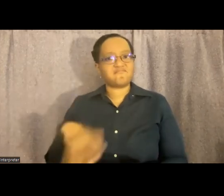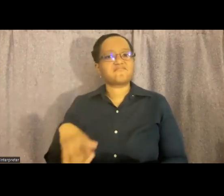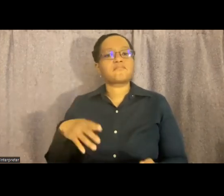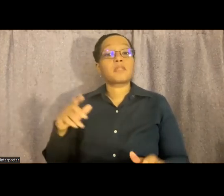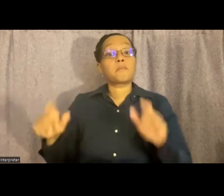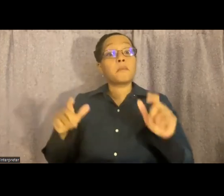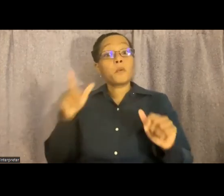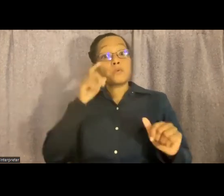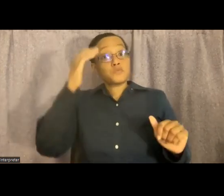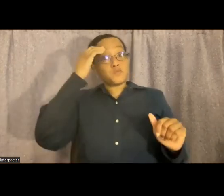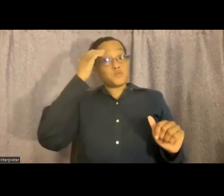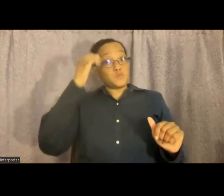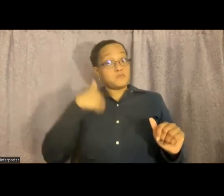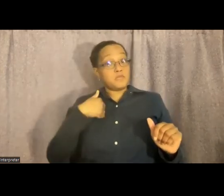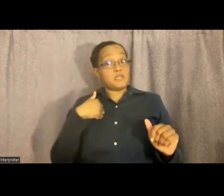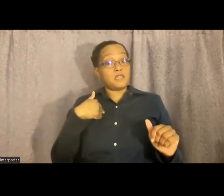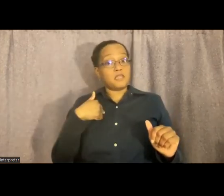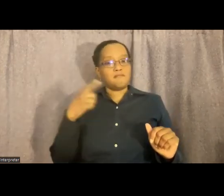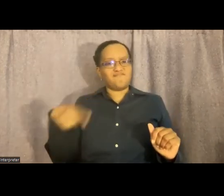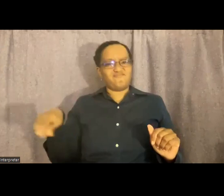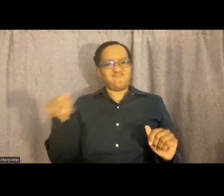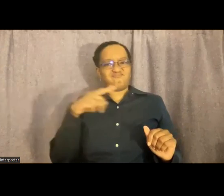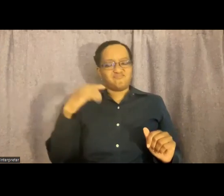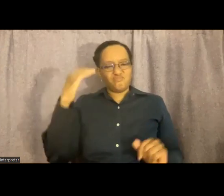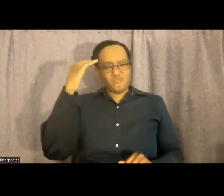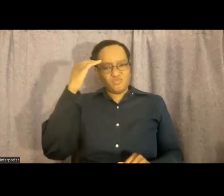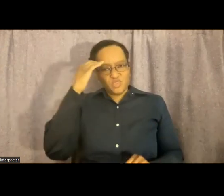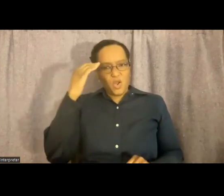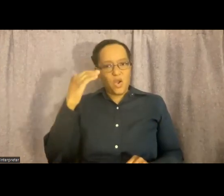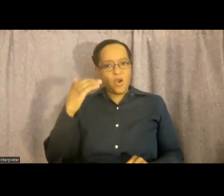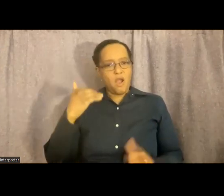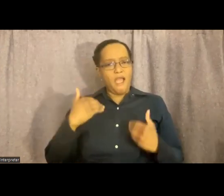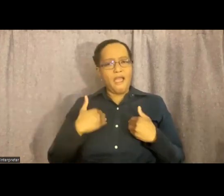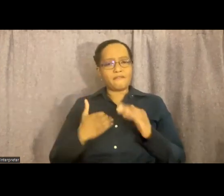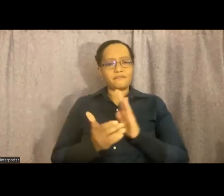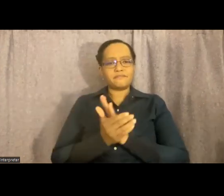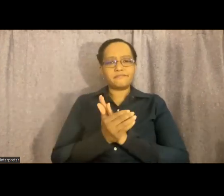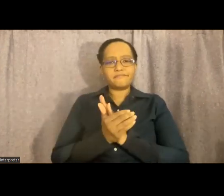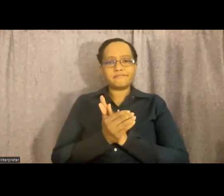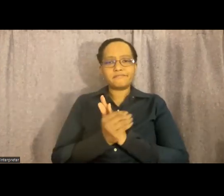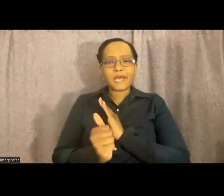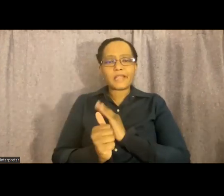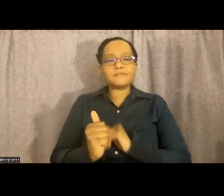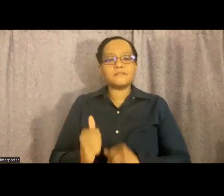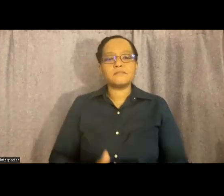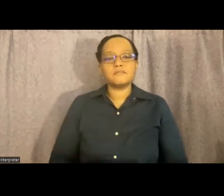know what?